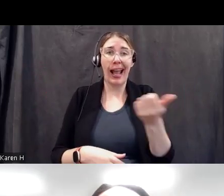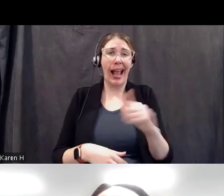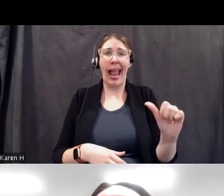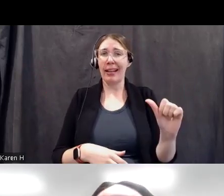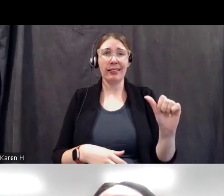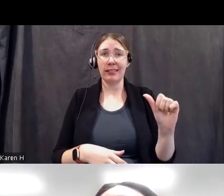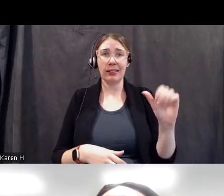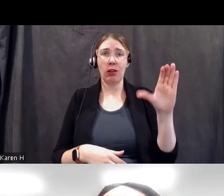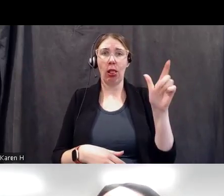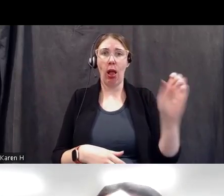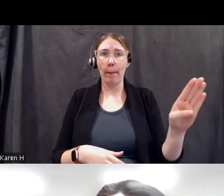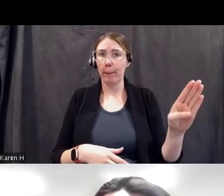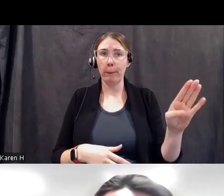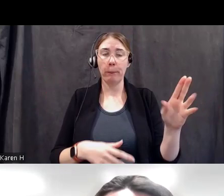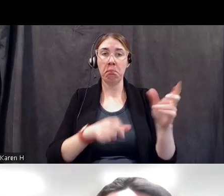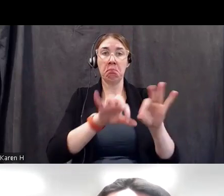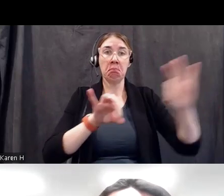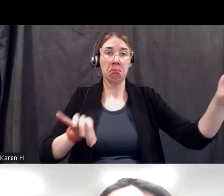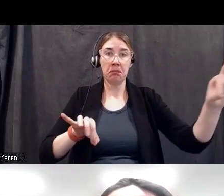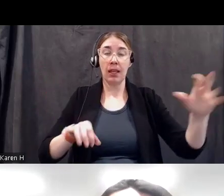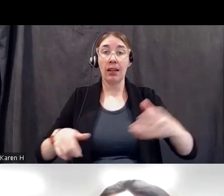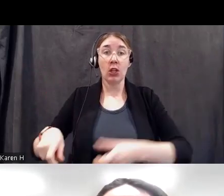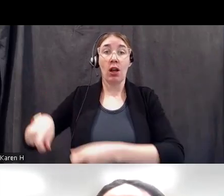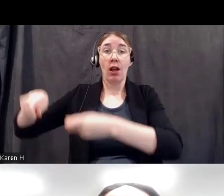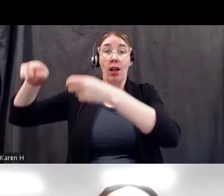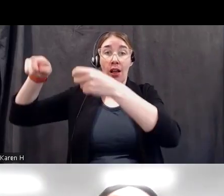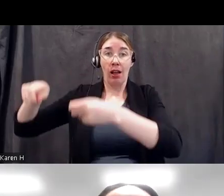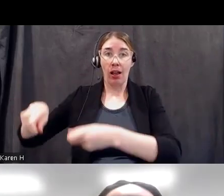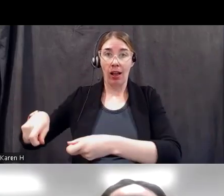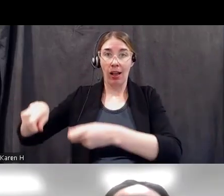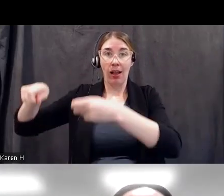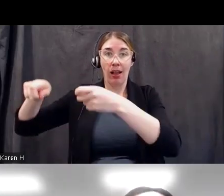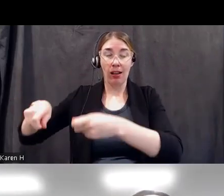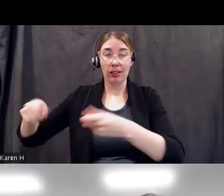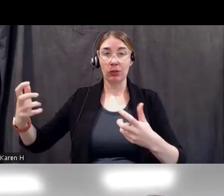implement that can be raised to the height of the person and calibrated to their range of motion.